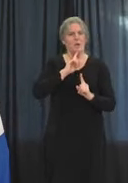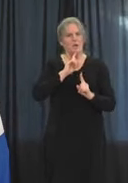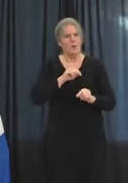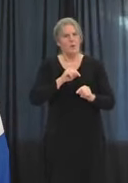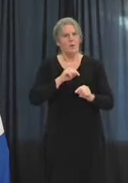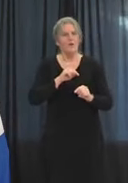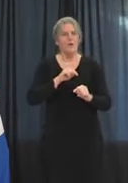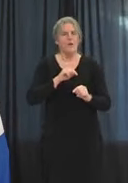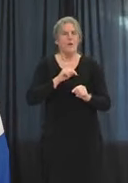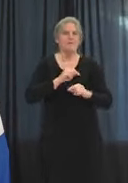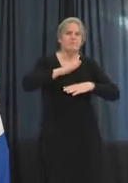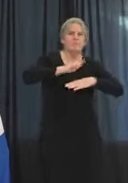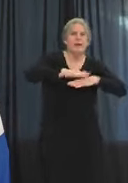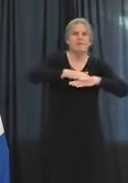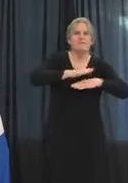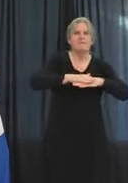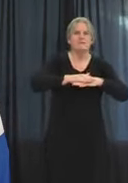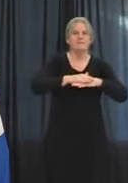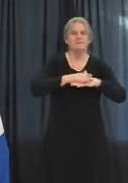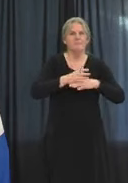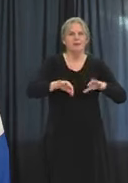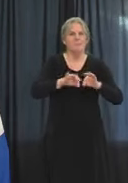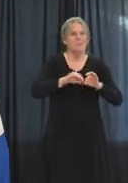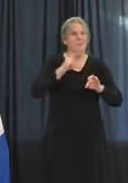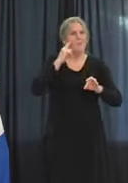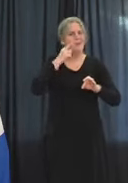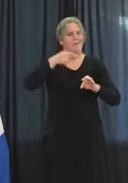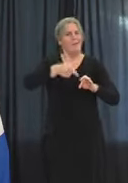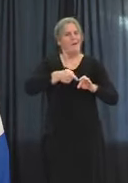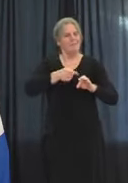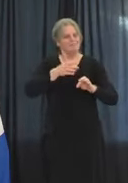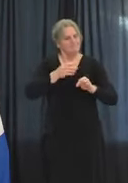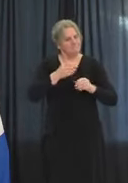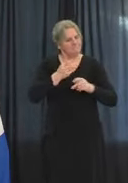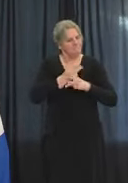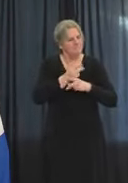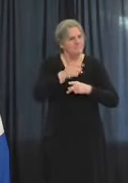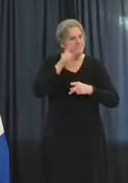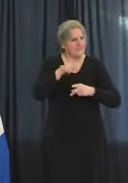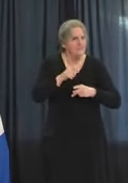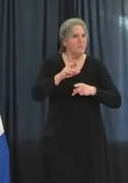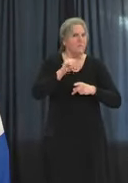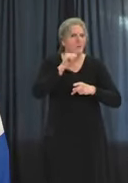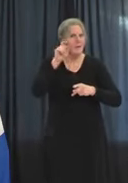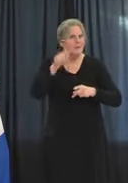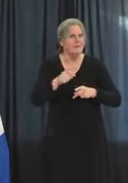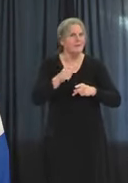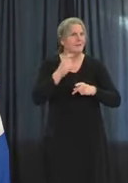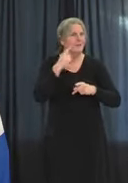It is a consideration. It is advised is a consideration. And it means that, for those who